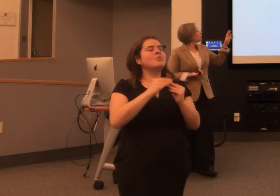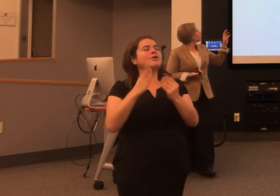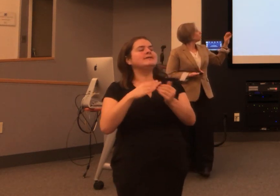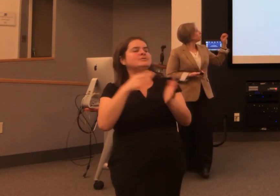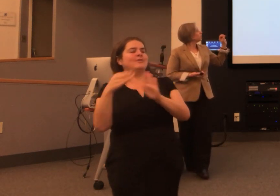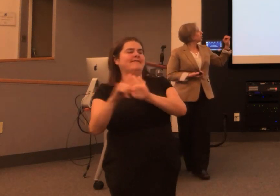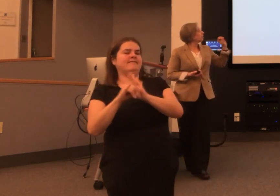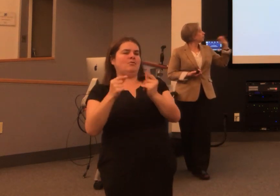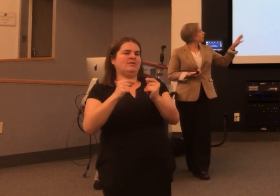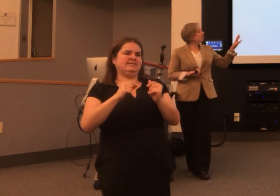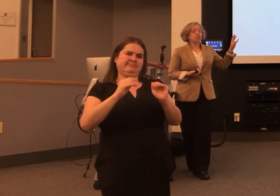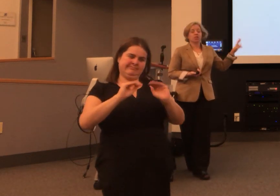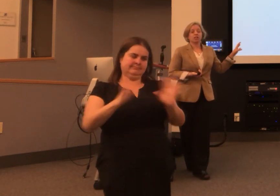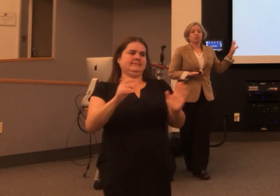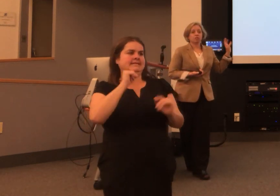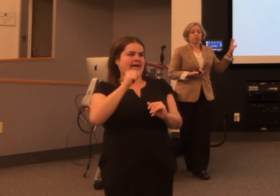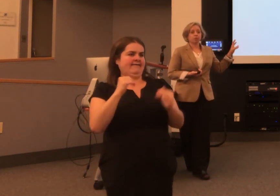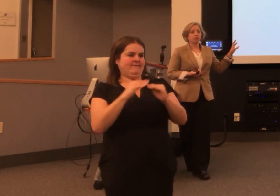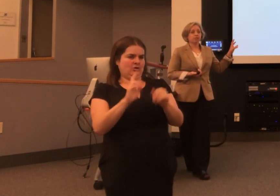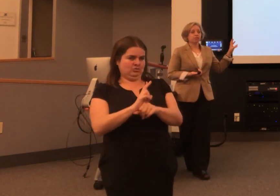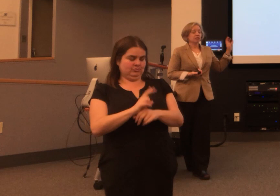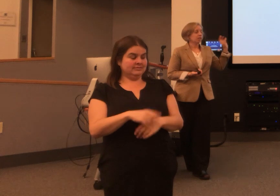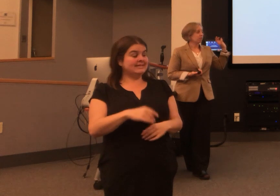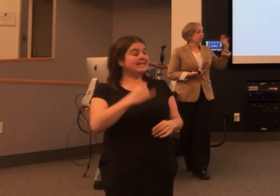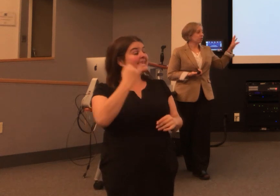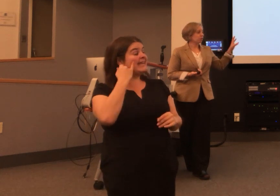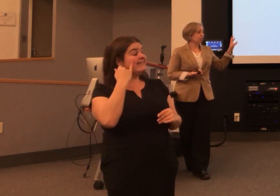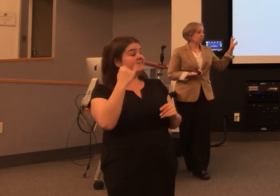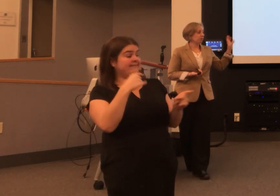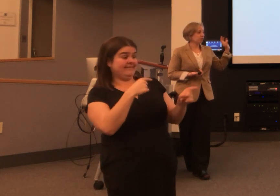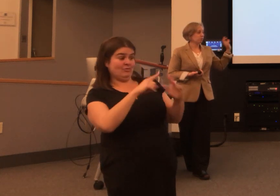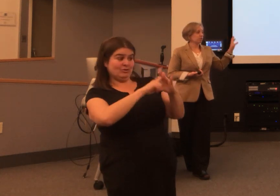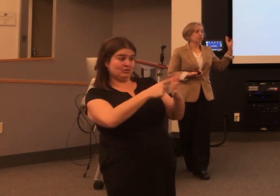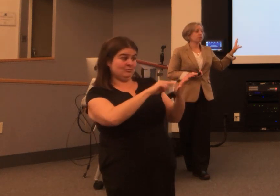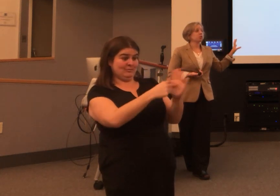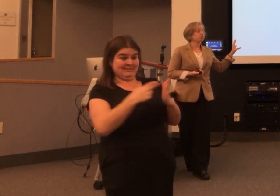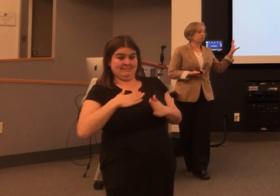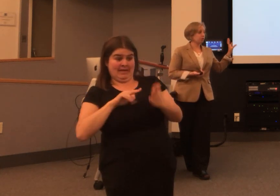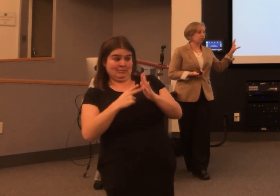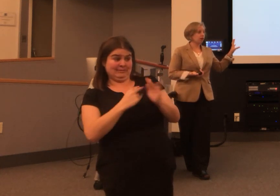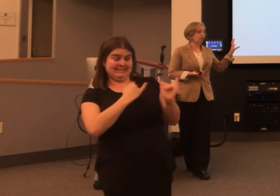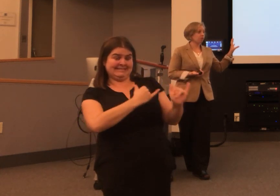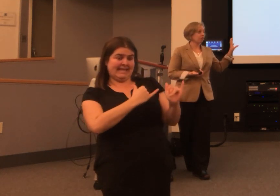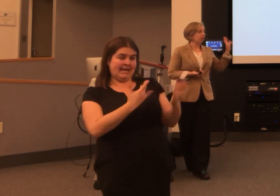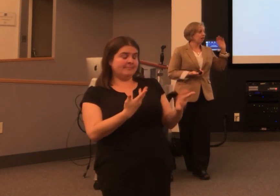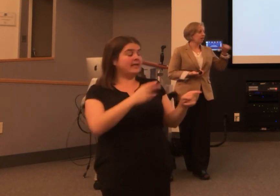And arguably if you haven't changed the purpose, if the original purpose, let's say, be a news photograph